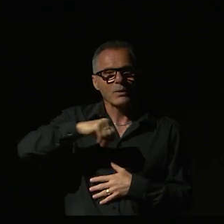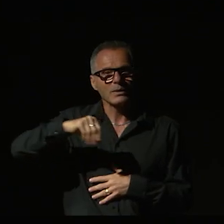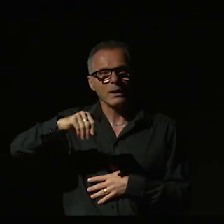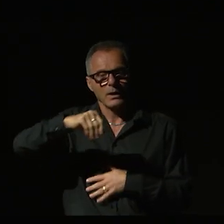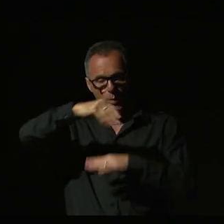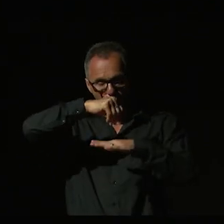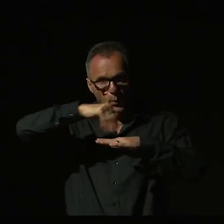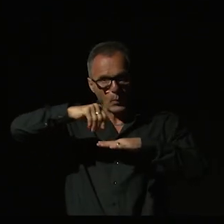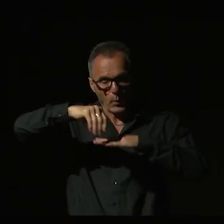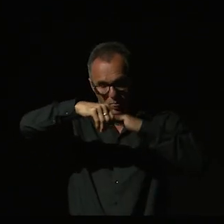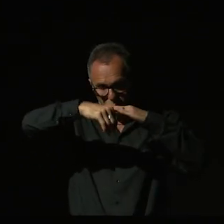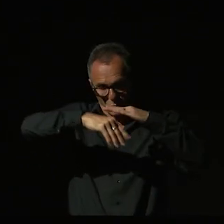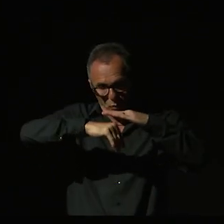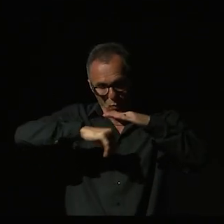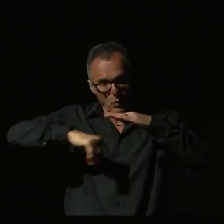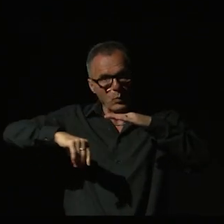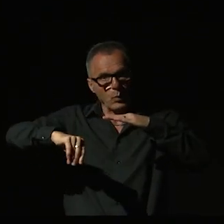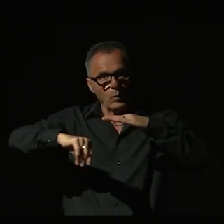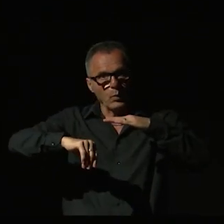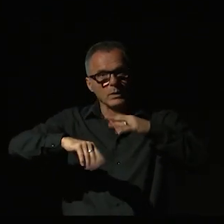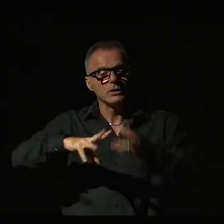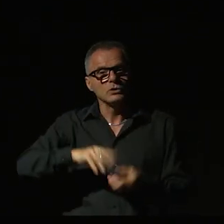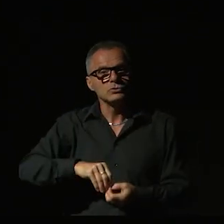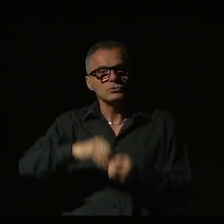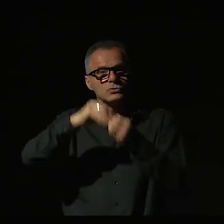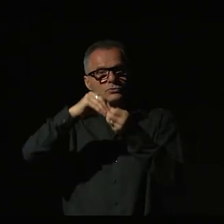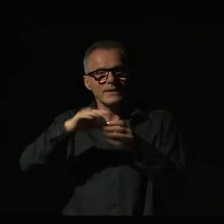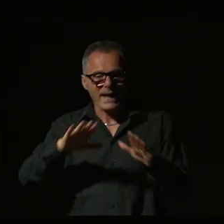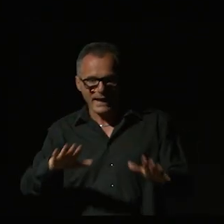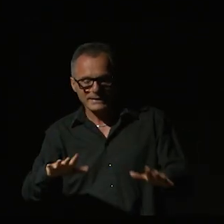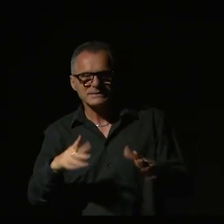and essentially create a very rudimentary copy